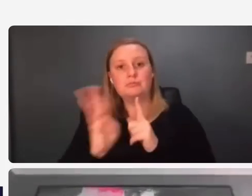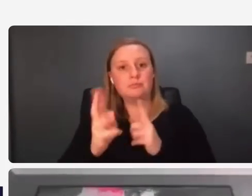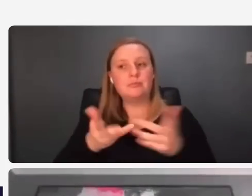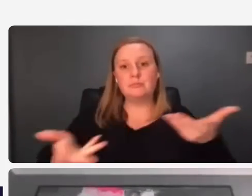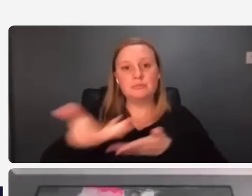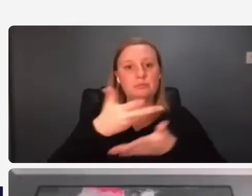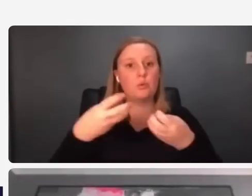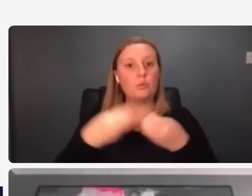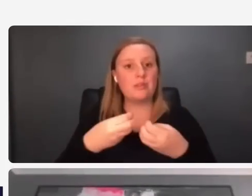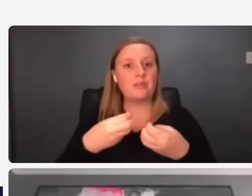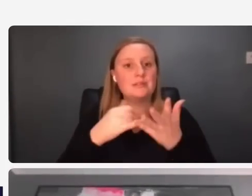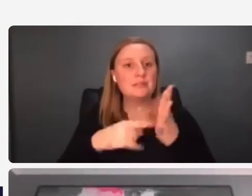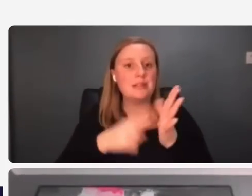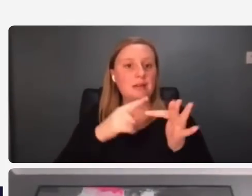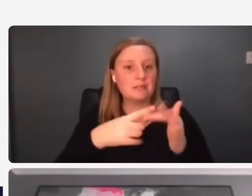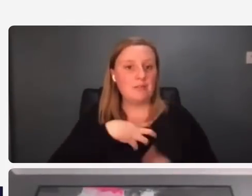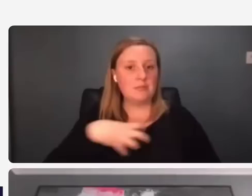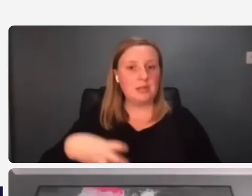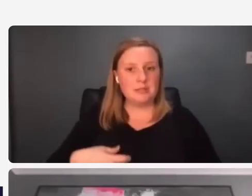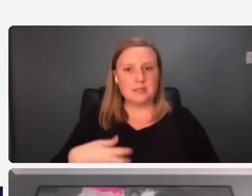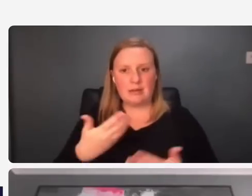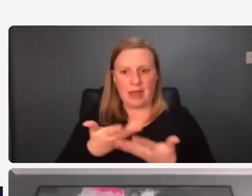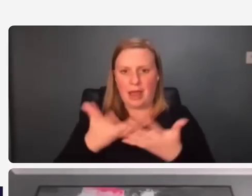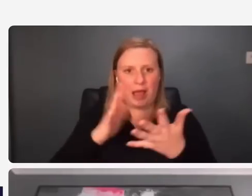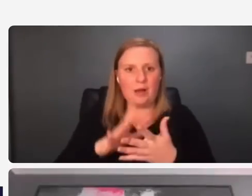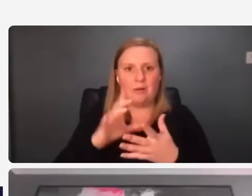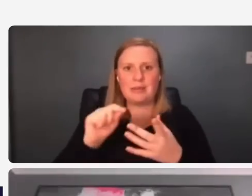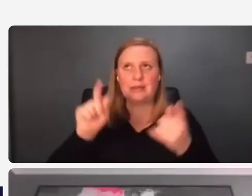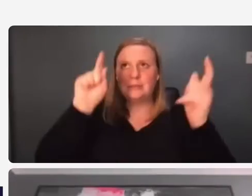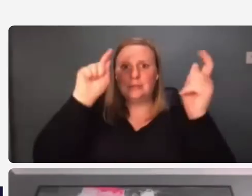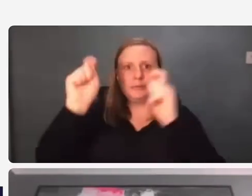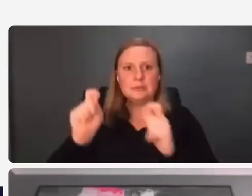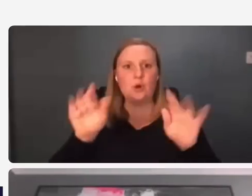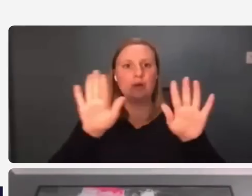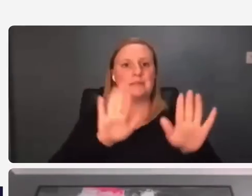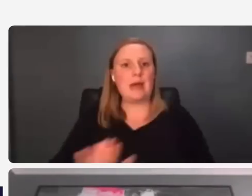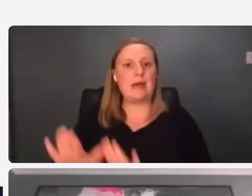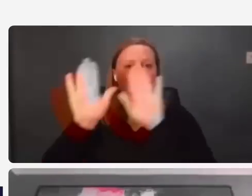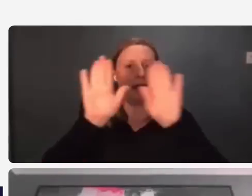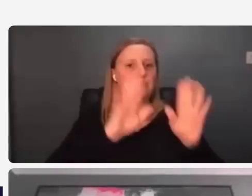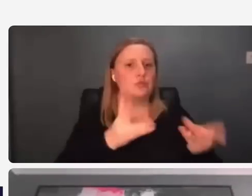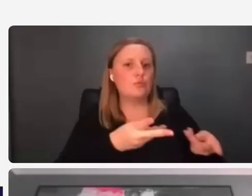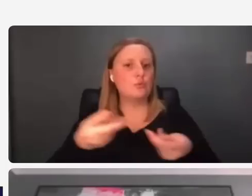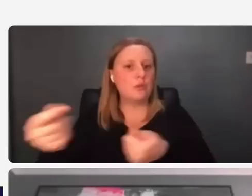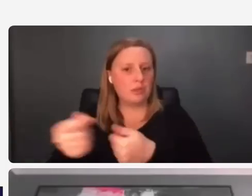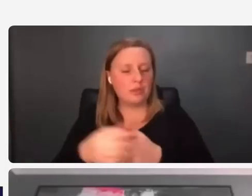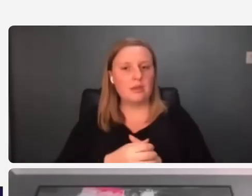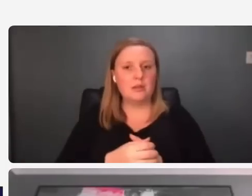But getting a better assessment service and one that works better for consumers is still very important to the Commonwealth but the